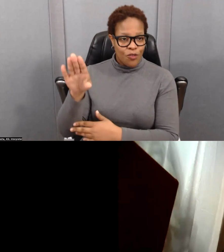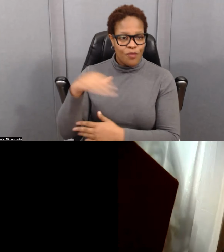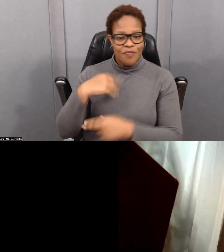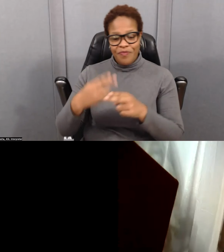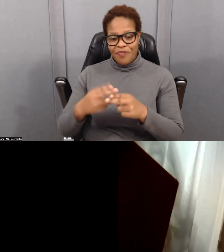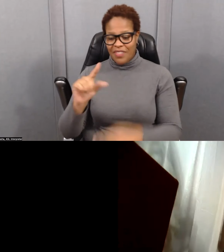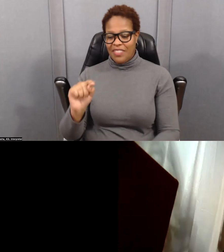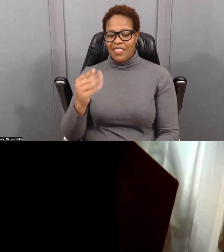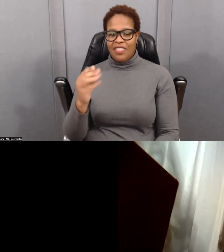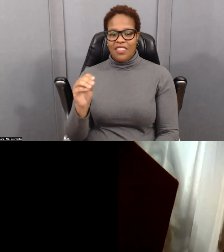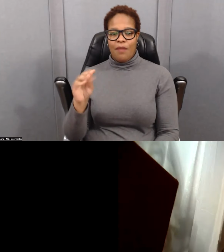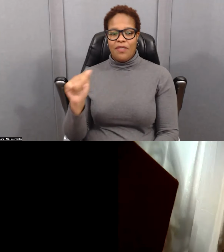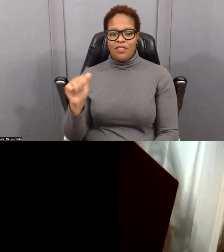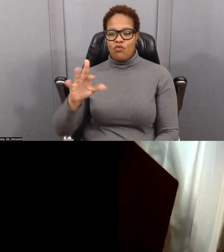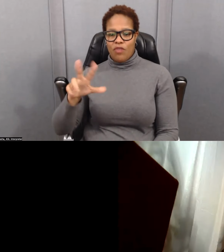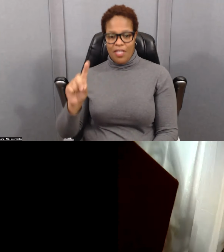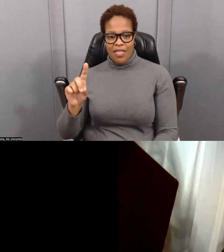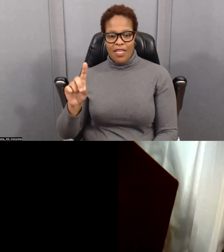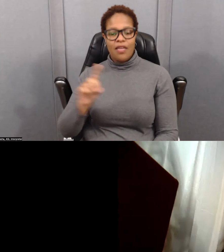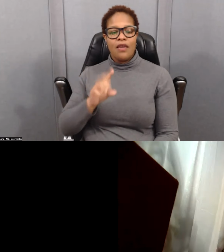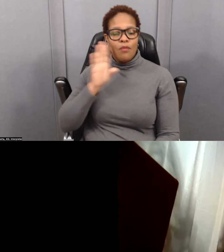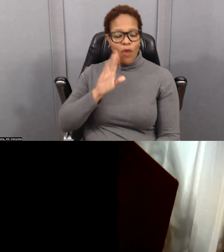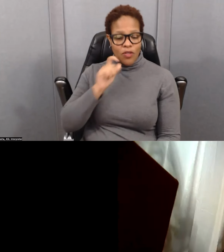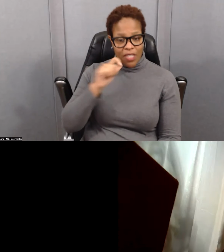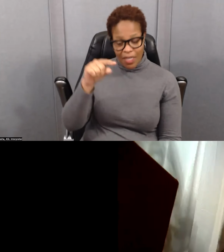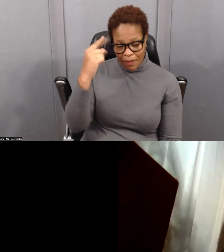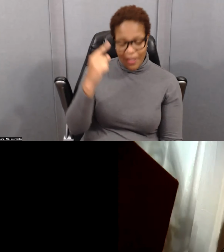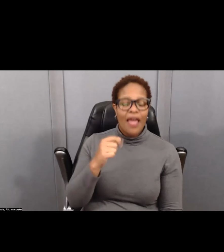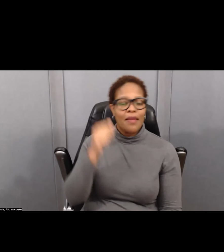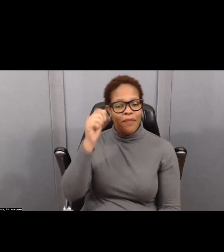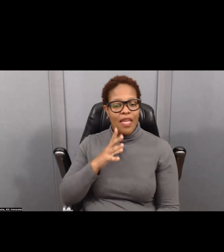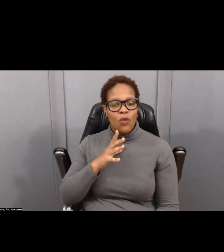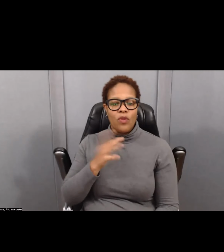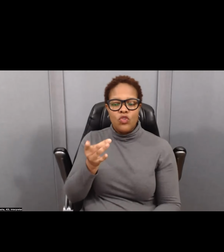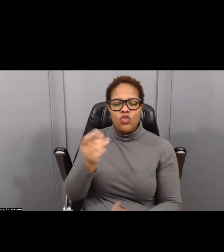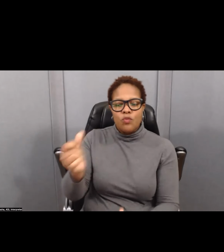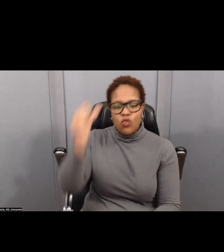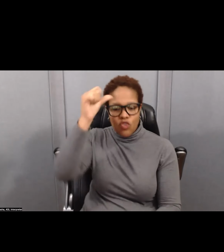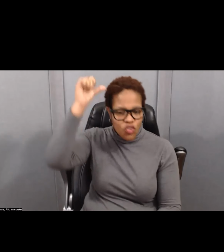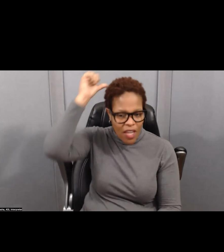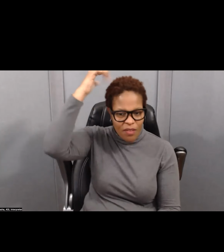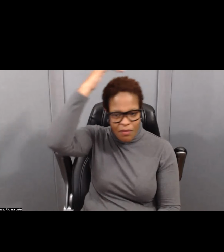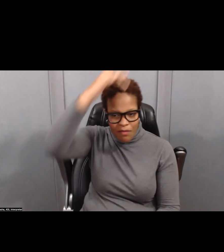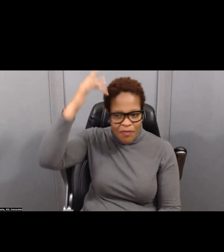as Cindy said, I am a brown skinned black man with a smooth shaven bald head, full neat salt and pepper beard,